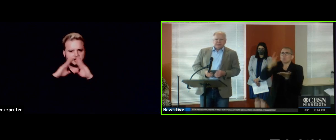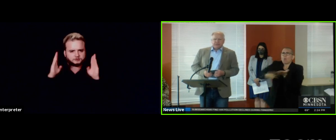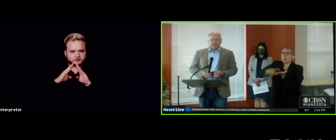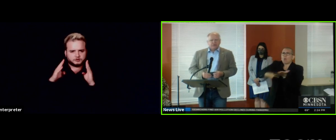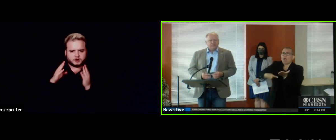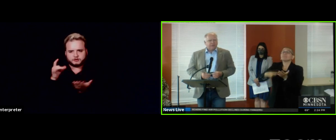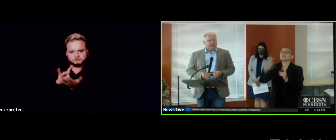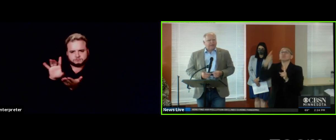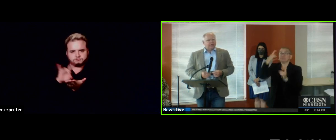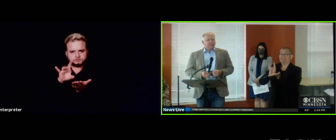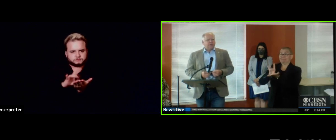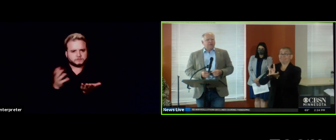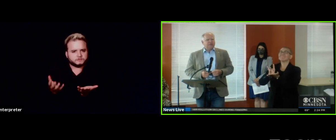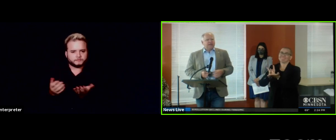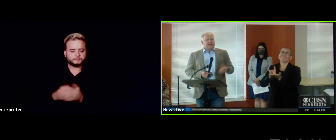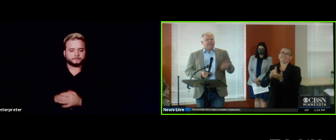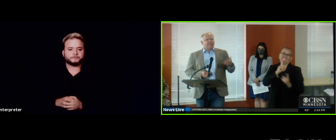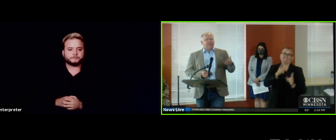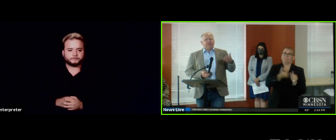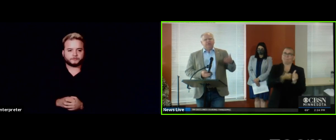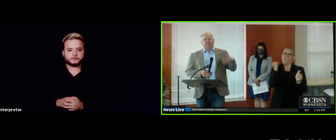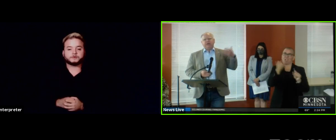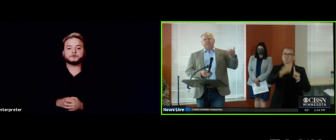concerns from the landlord communities that they have to have the ability to protect people